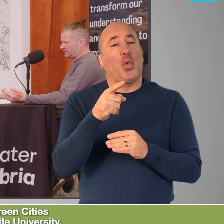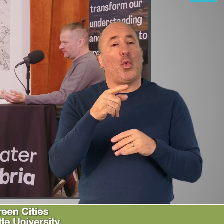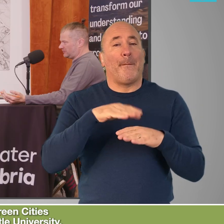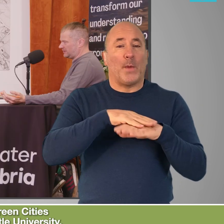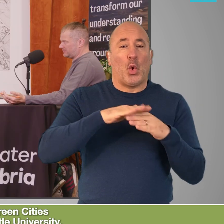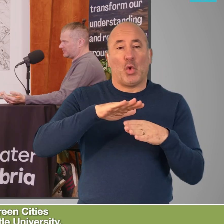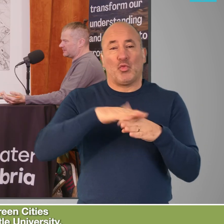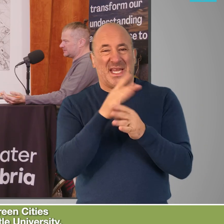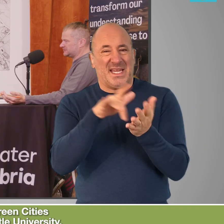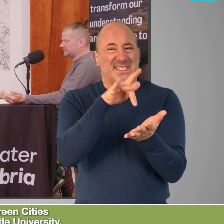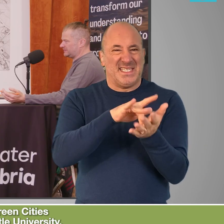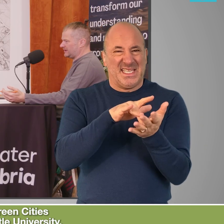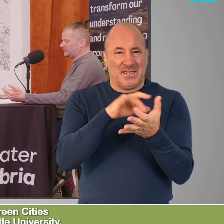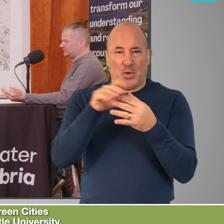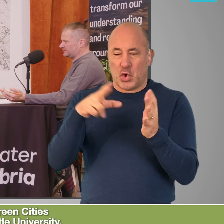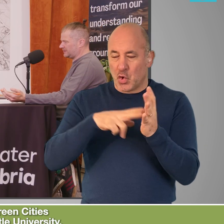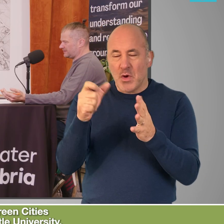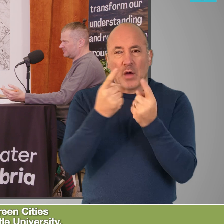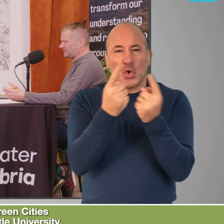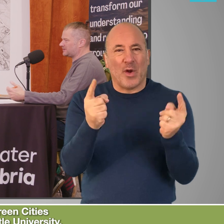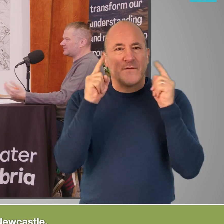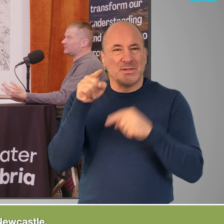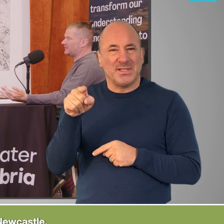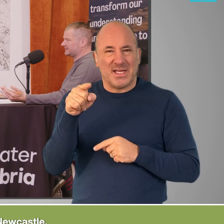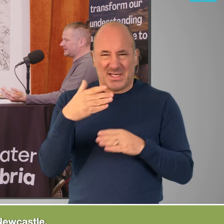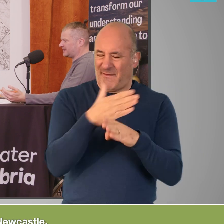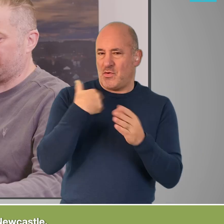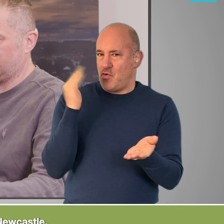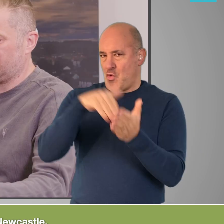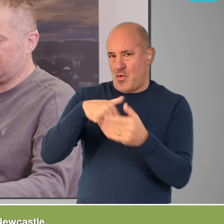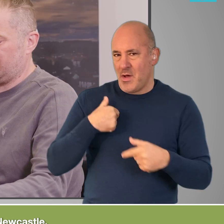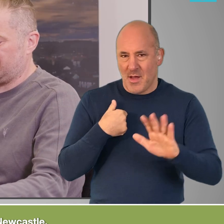through the Blue Green Cities initiative with Newcastle University, before my time at Newcastle,